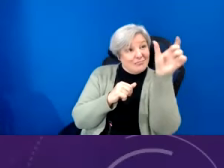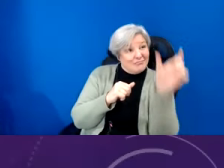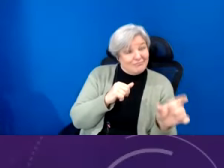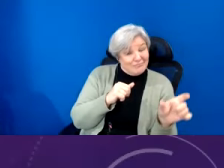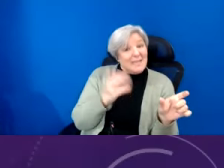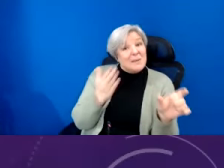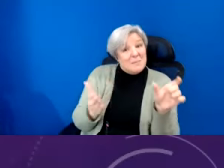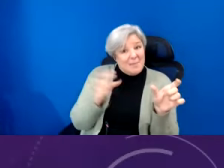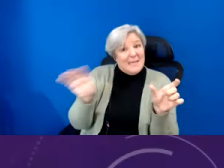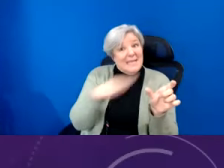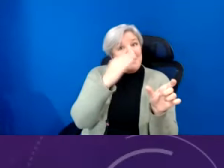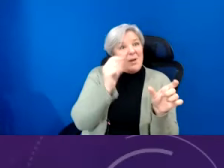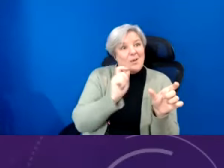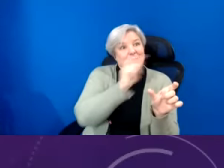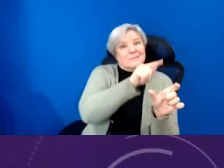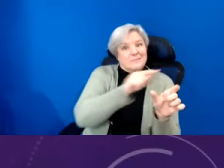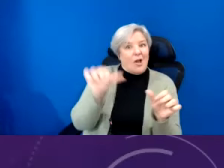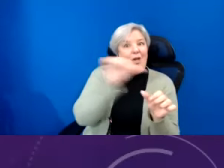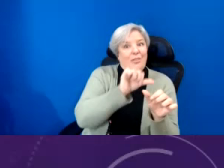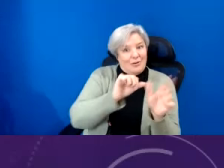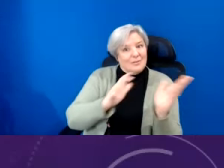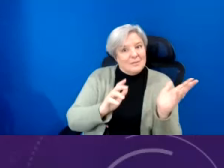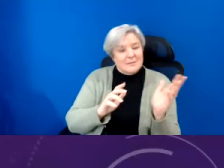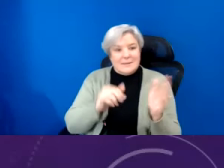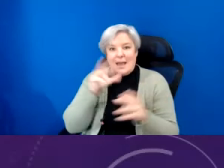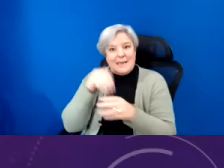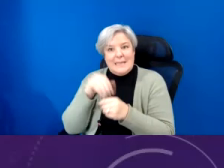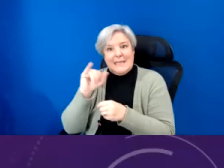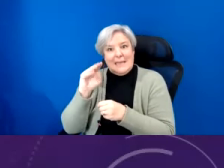to see if the email was sent there.